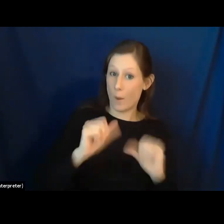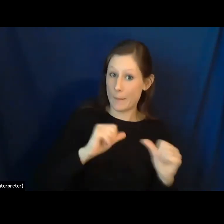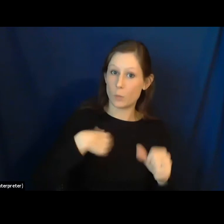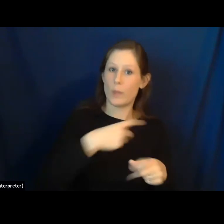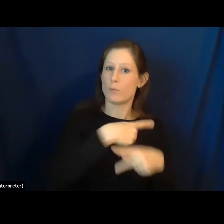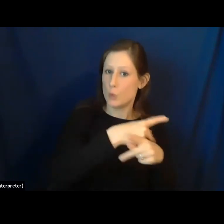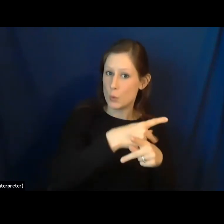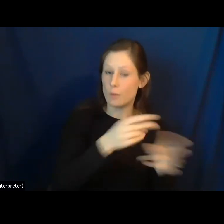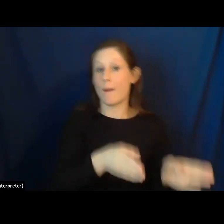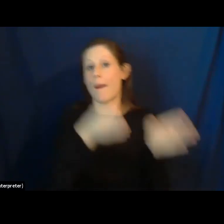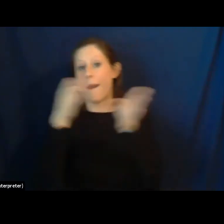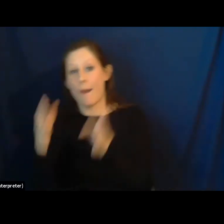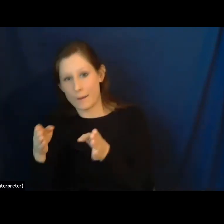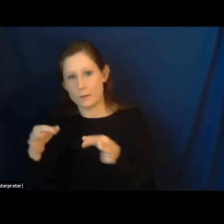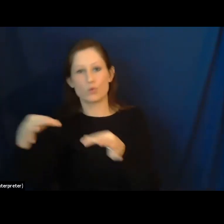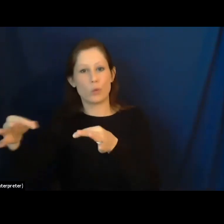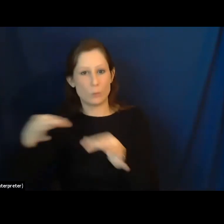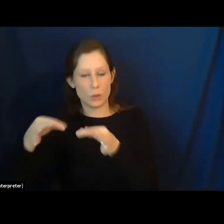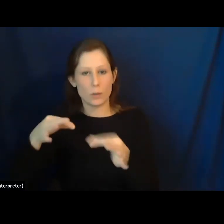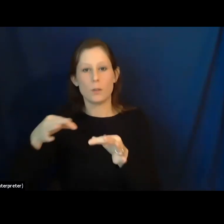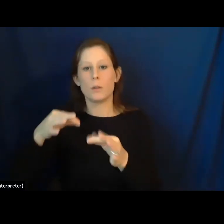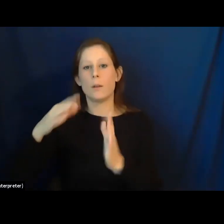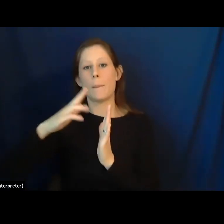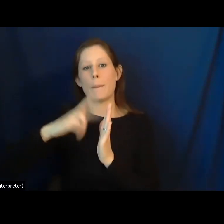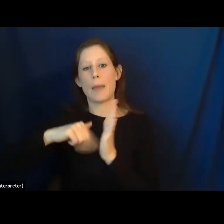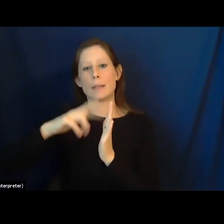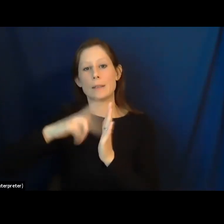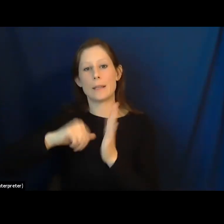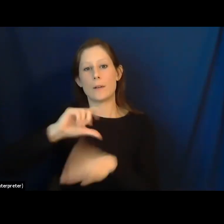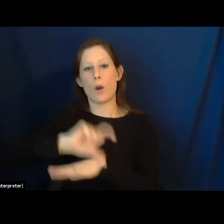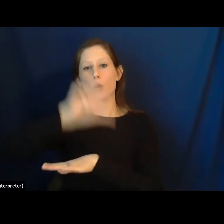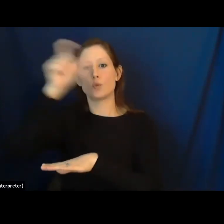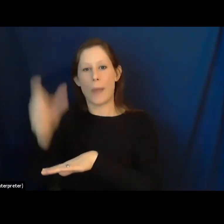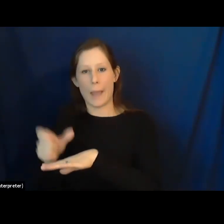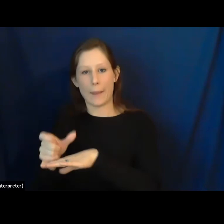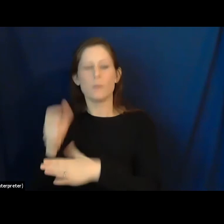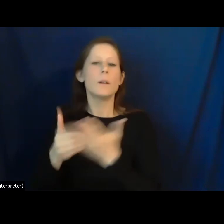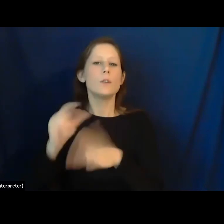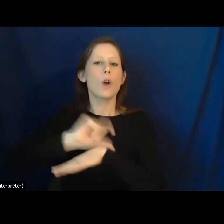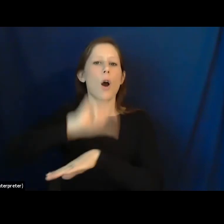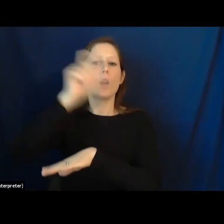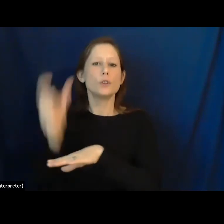of the painted archways. Each of these archways were painted by individual artists through